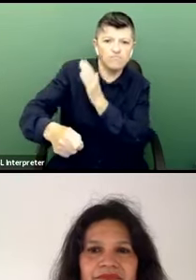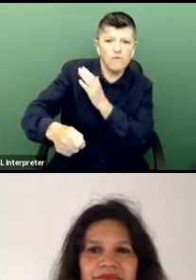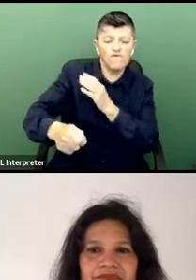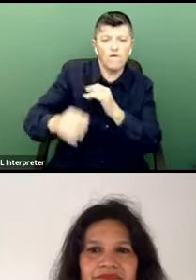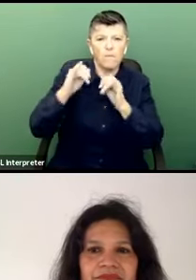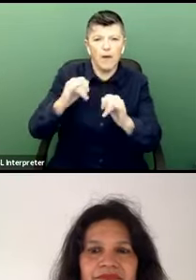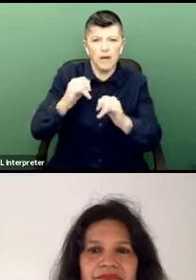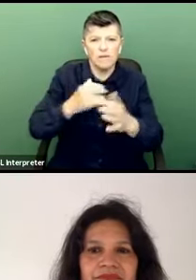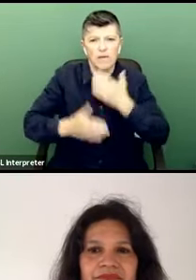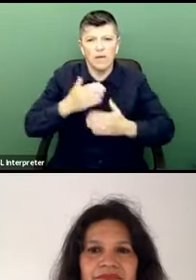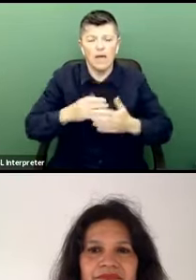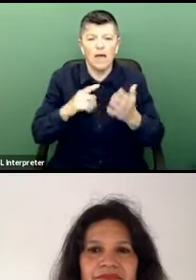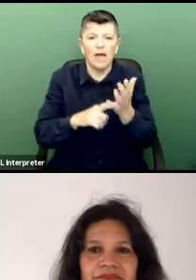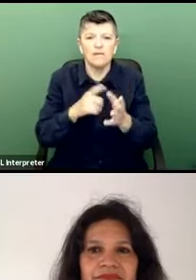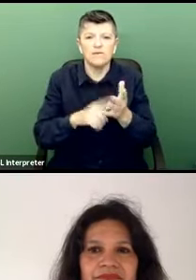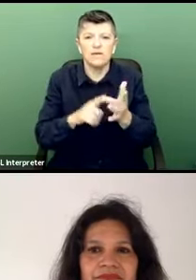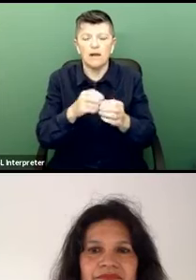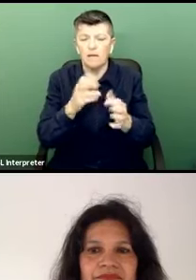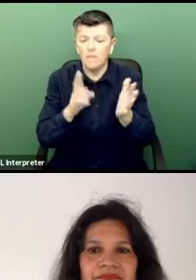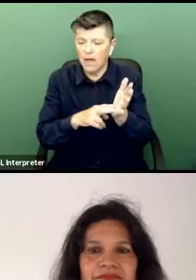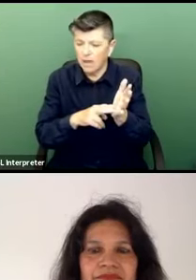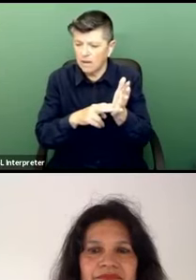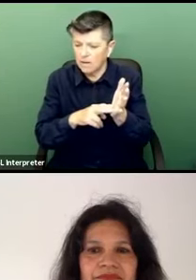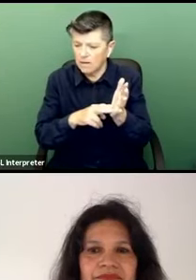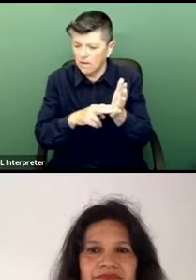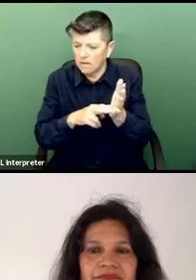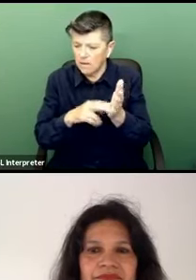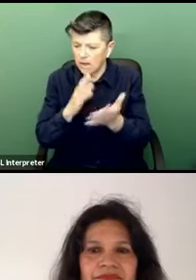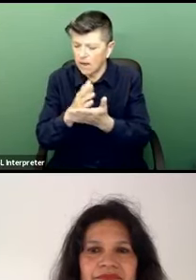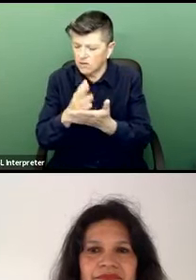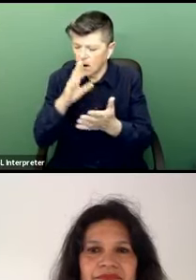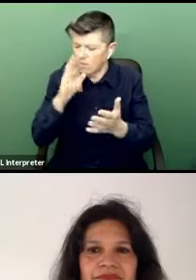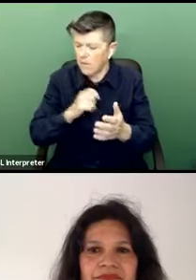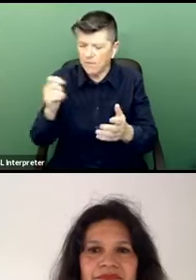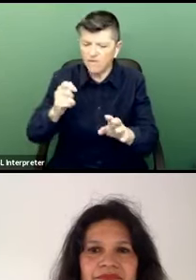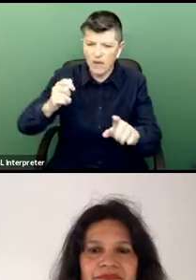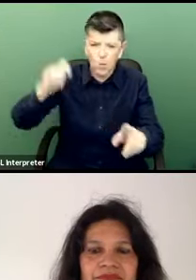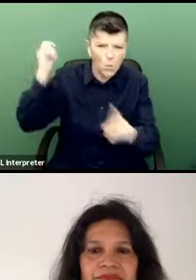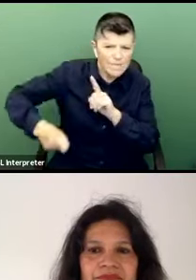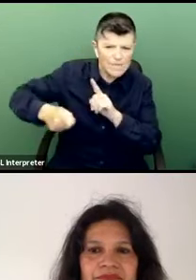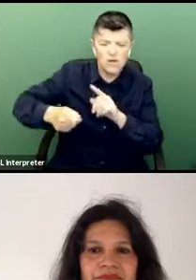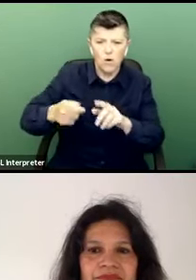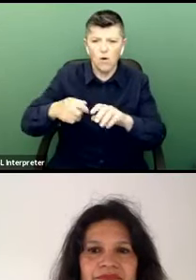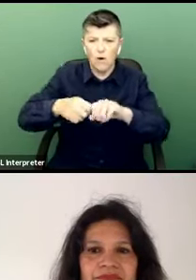the maintenance and development of human rights this digital